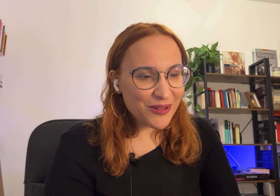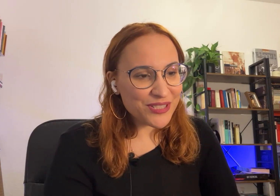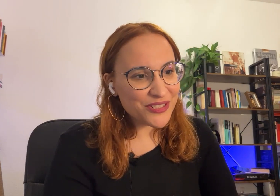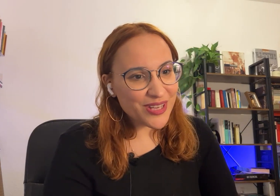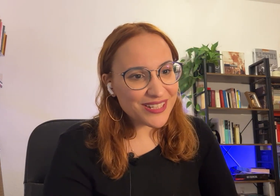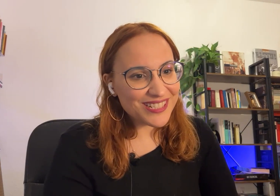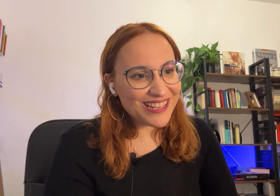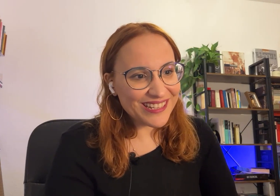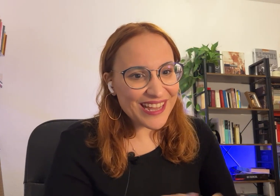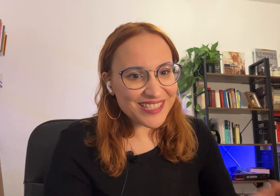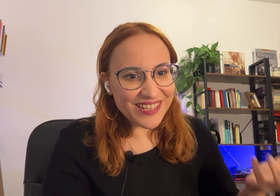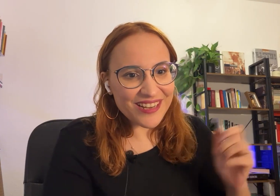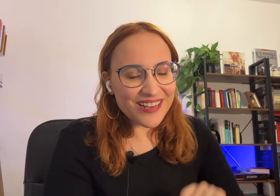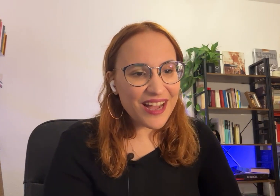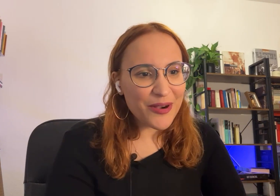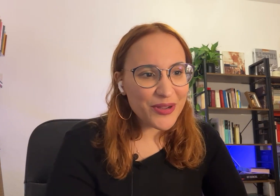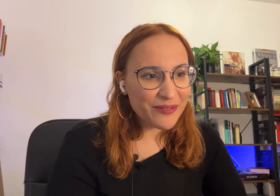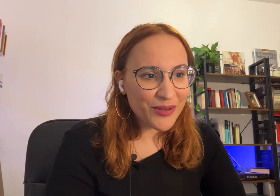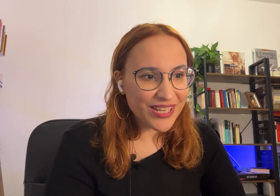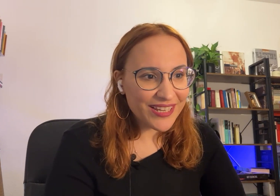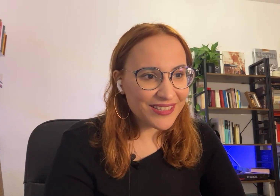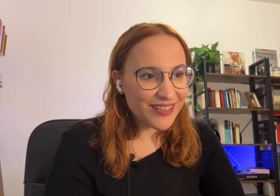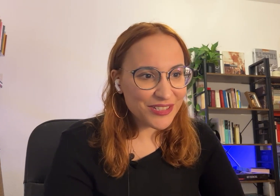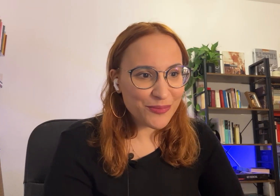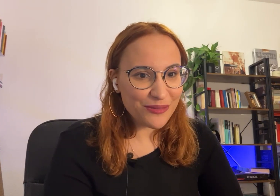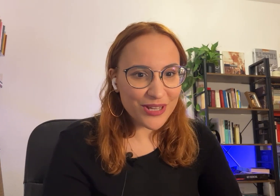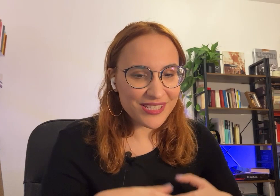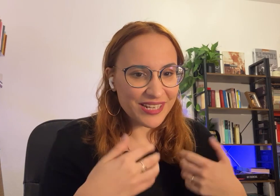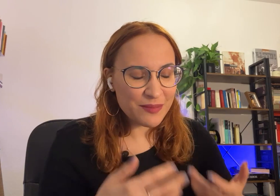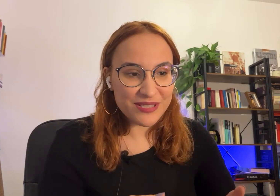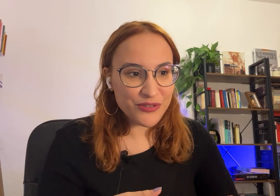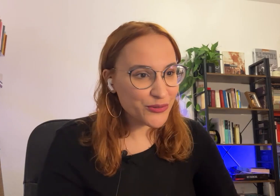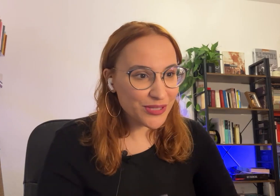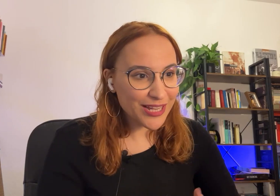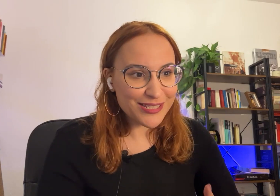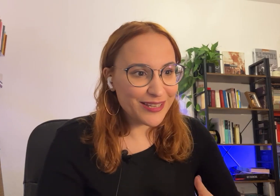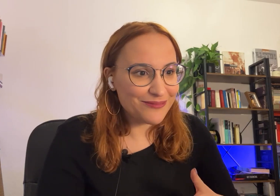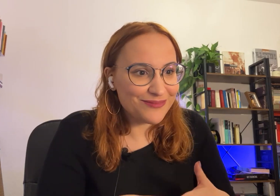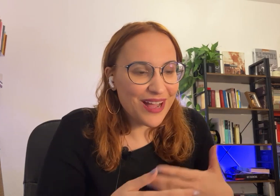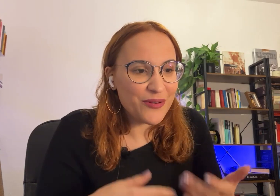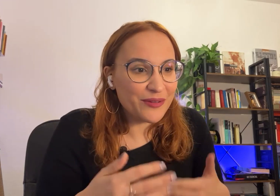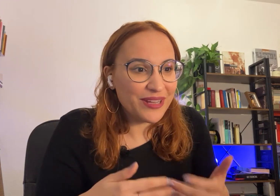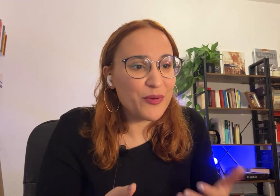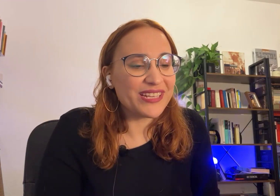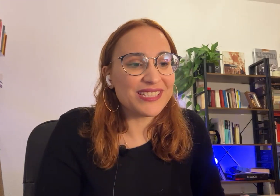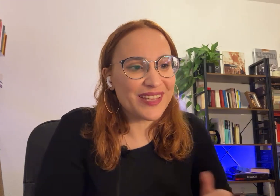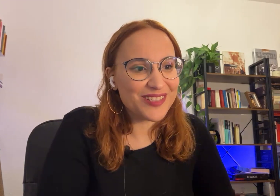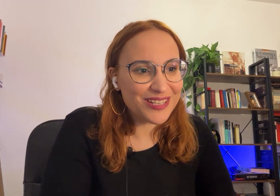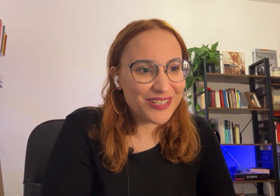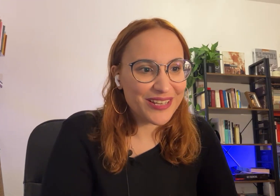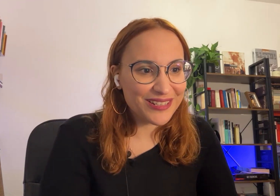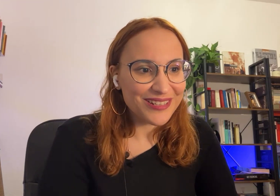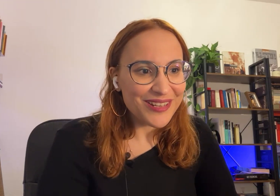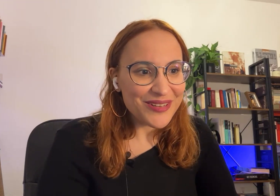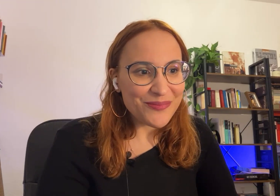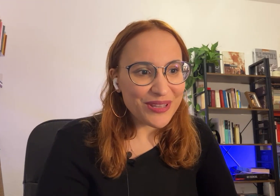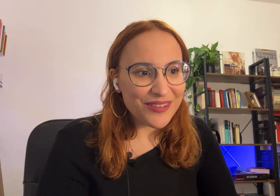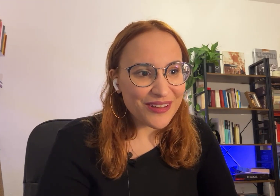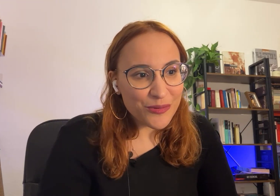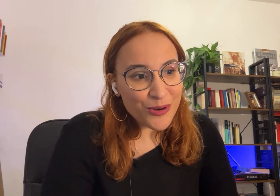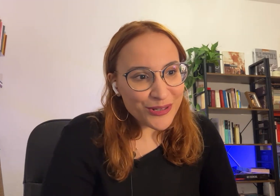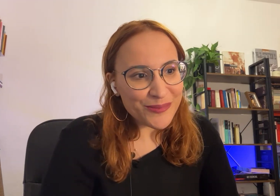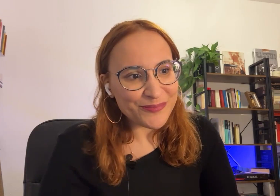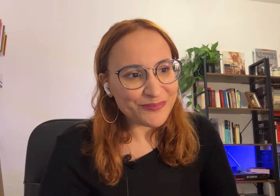I wanted to ask Sally, lastly: how can we get in touch with what Signapse does and how we can stay in touch with your work?